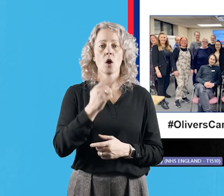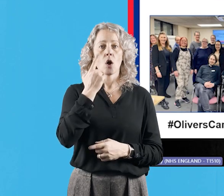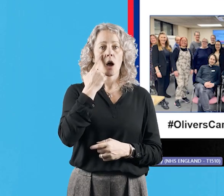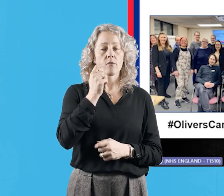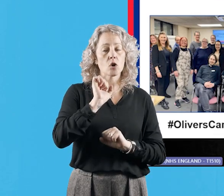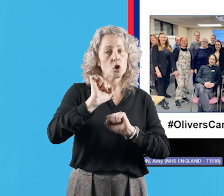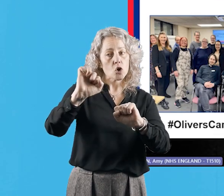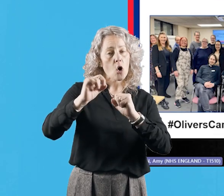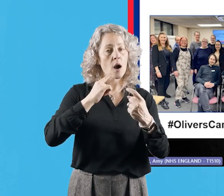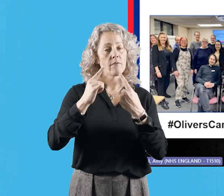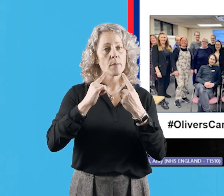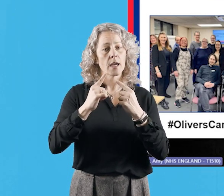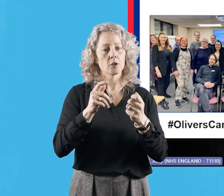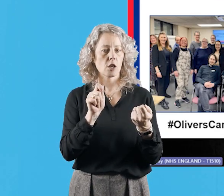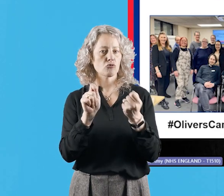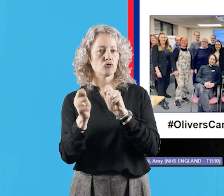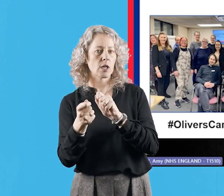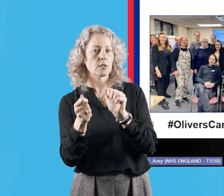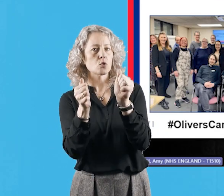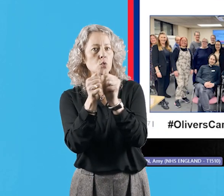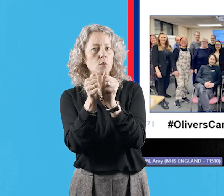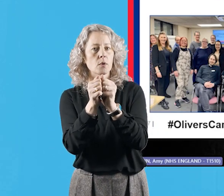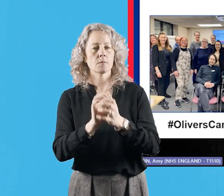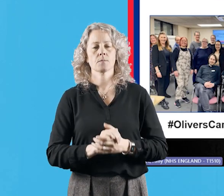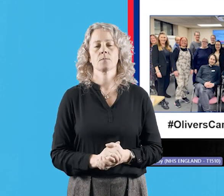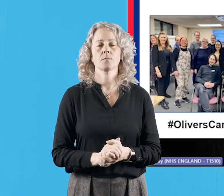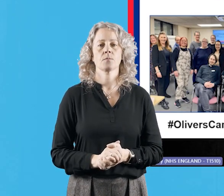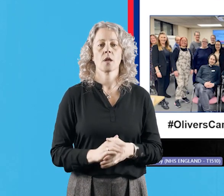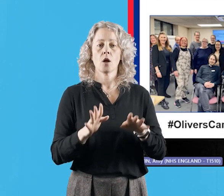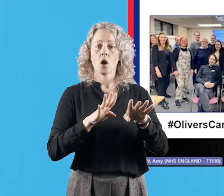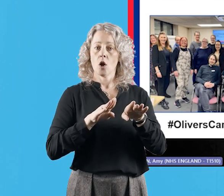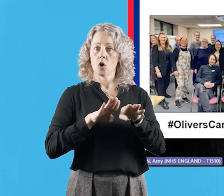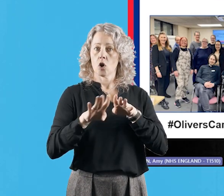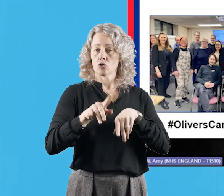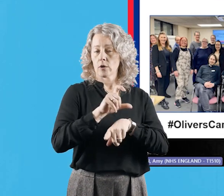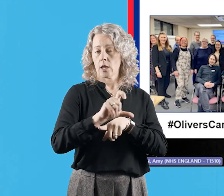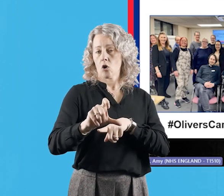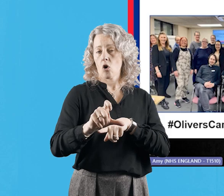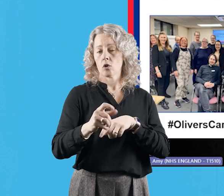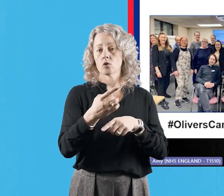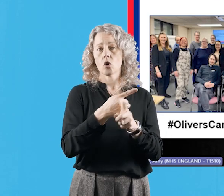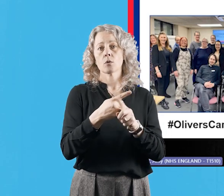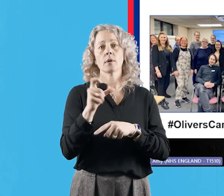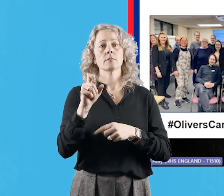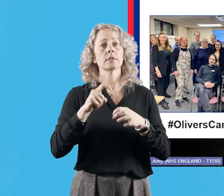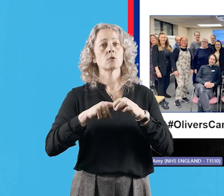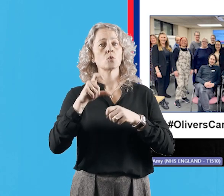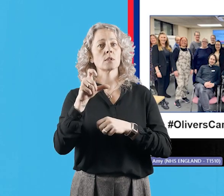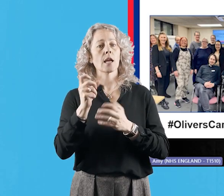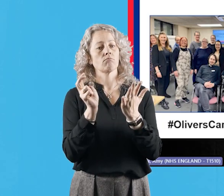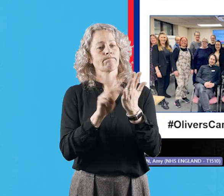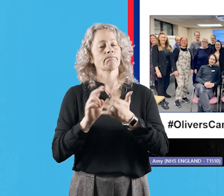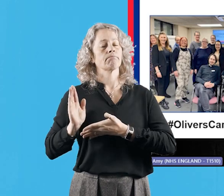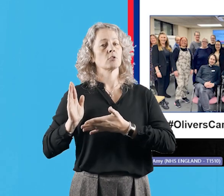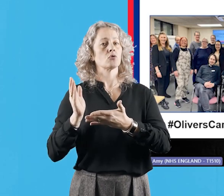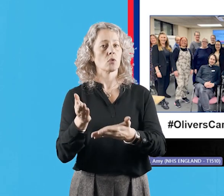So look at your own information and act upon it. The training of course covers CQC registered services and as I